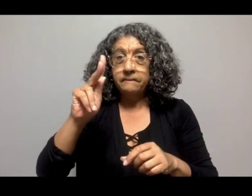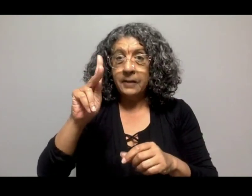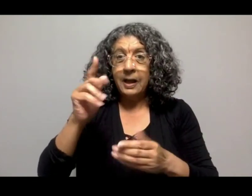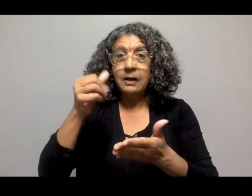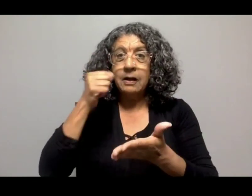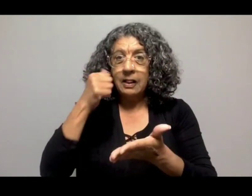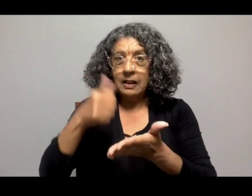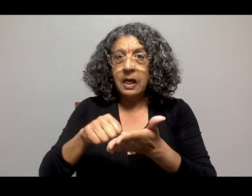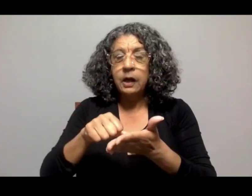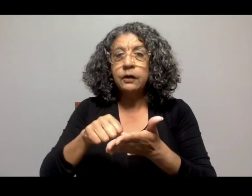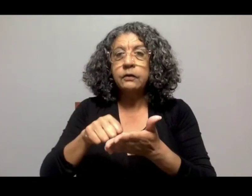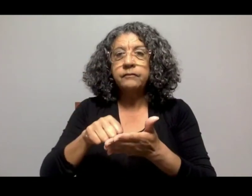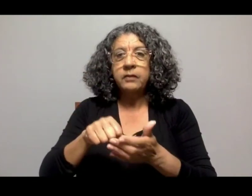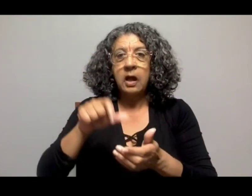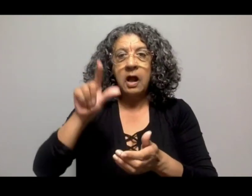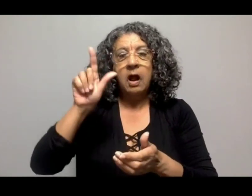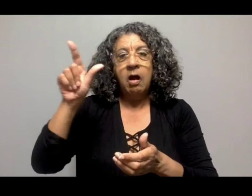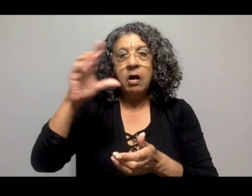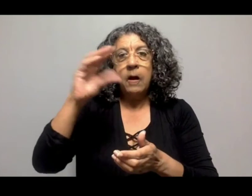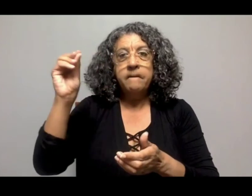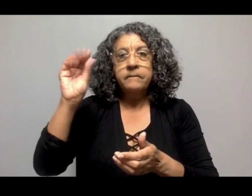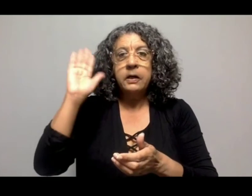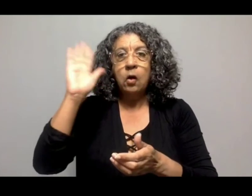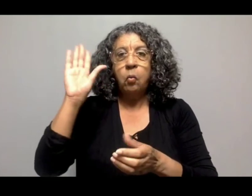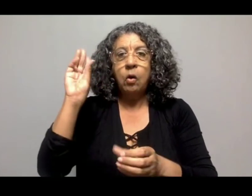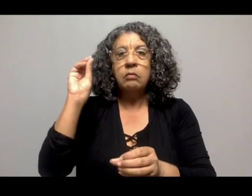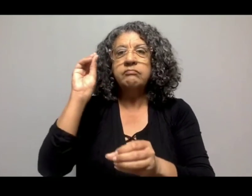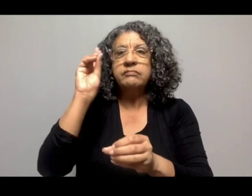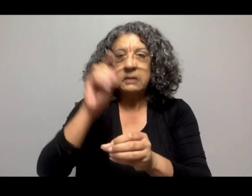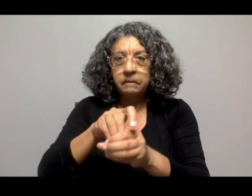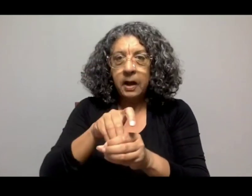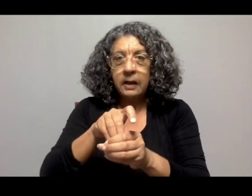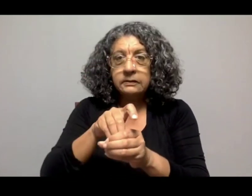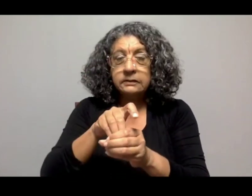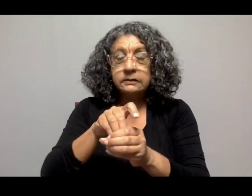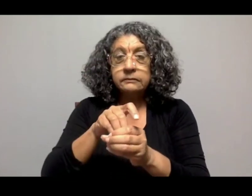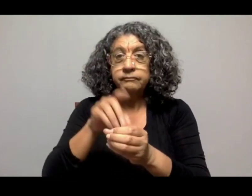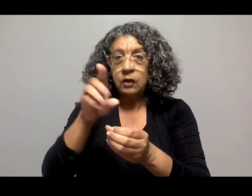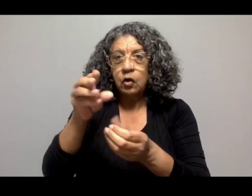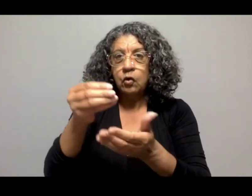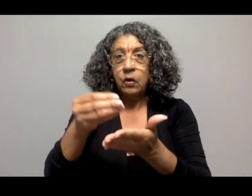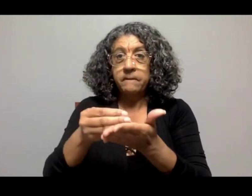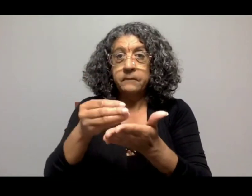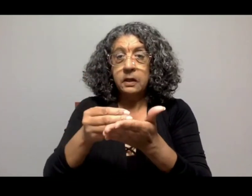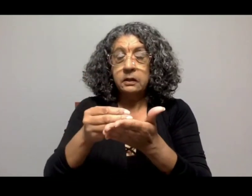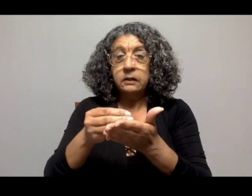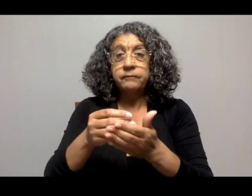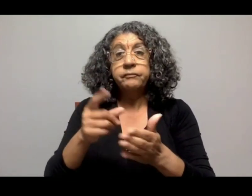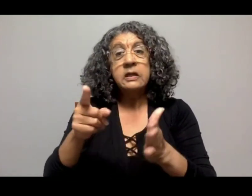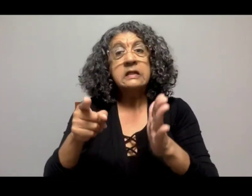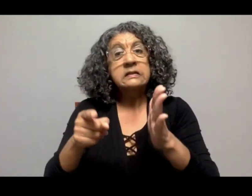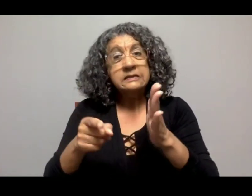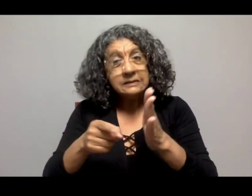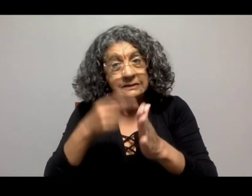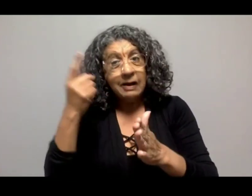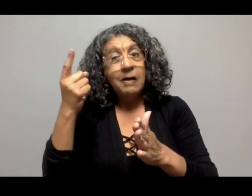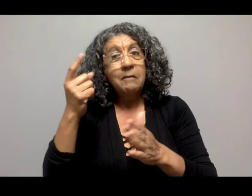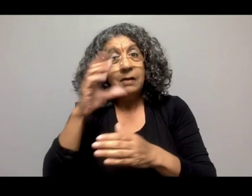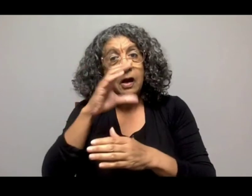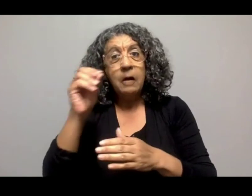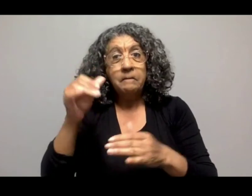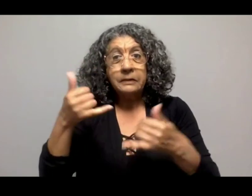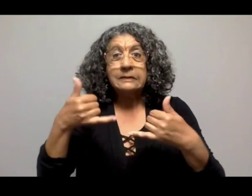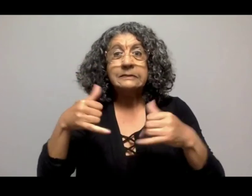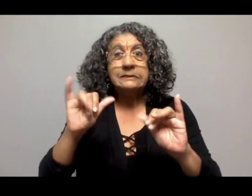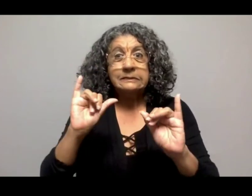the bank letter the company will deposit the money into your account. Sometimes,